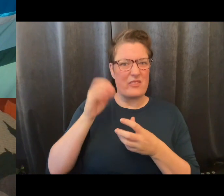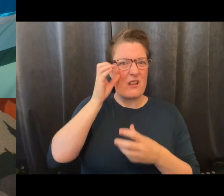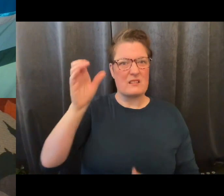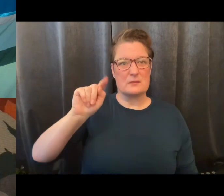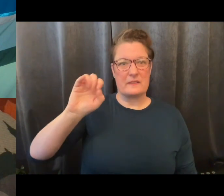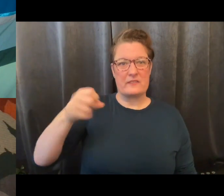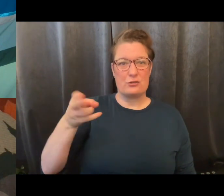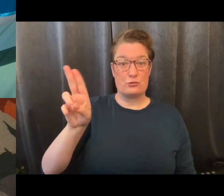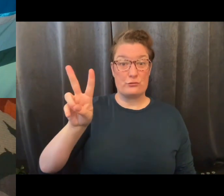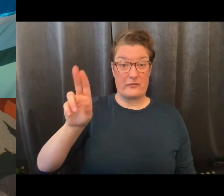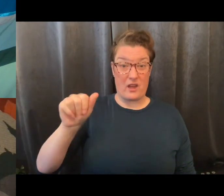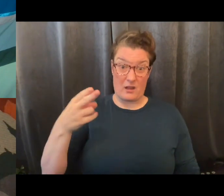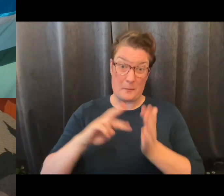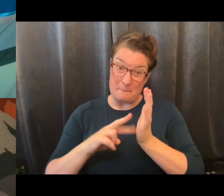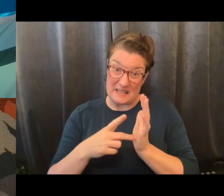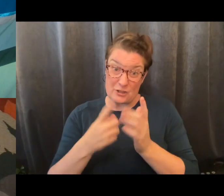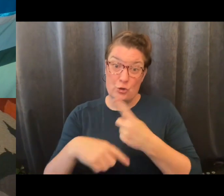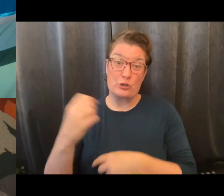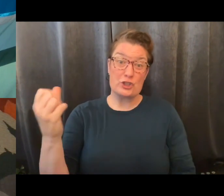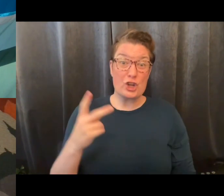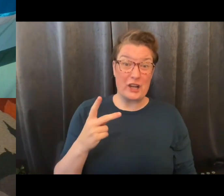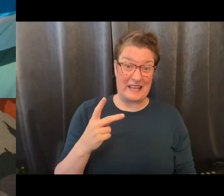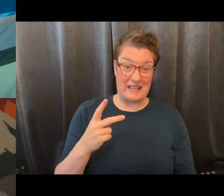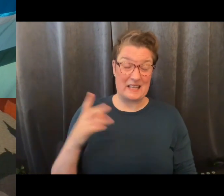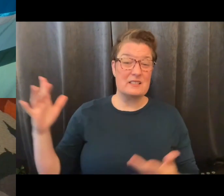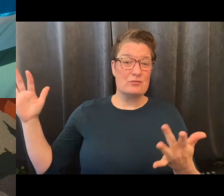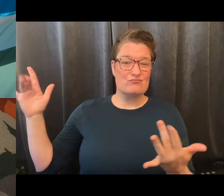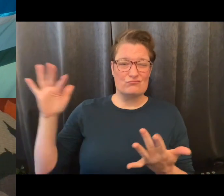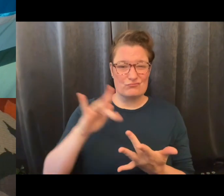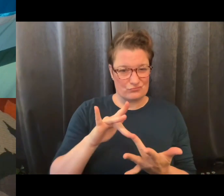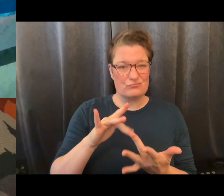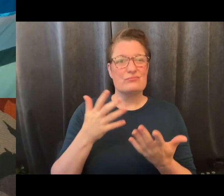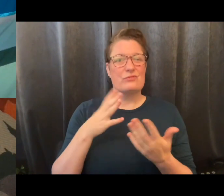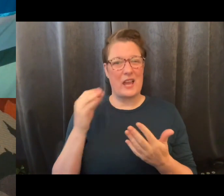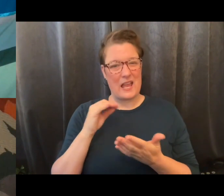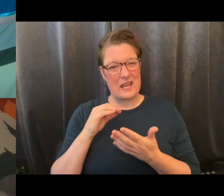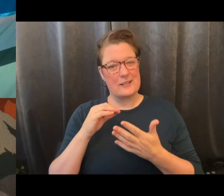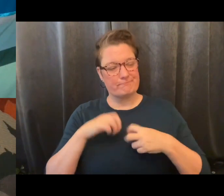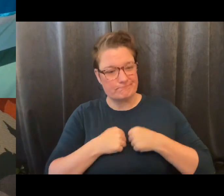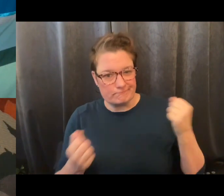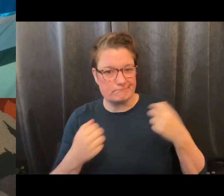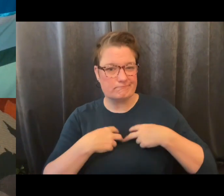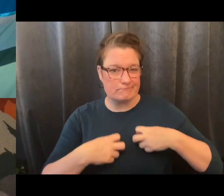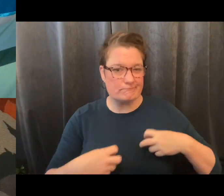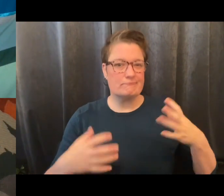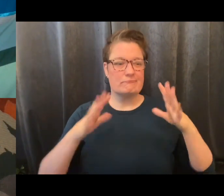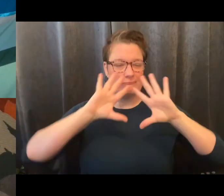basically, and it's the, the process of accounting for and coming back into wholeness with ourselves and our souls.